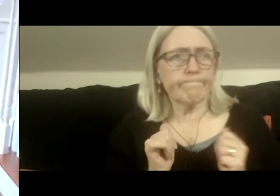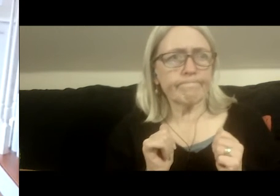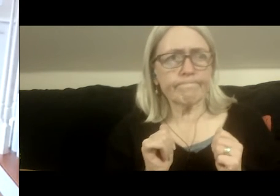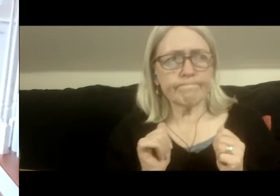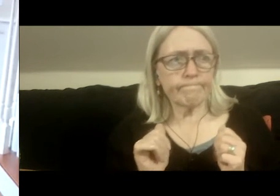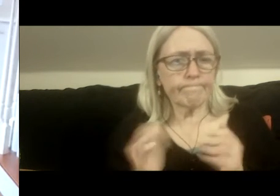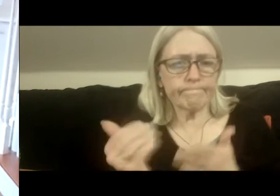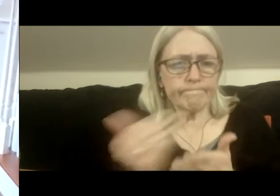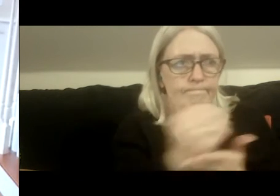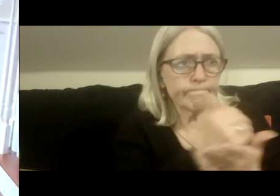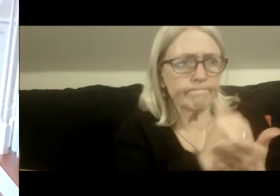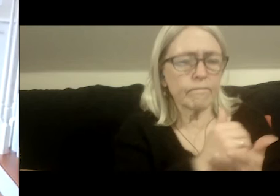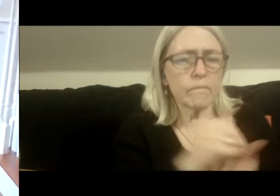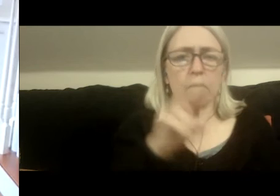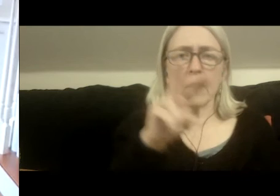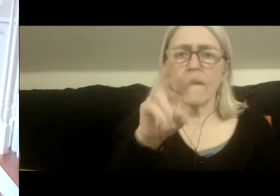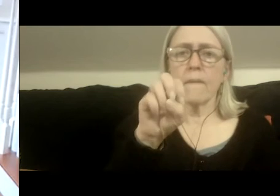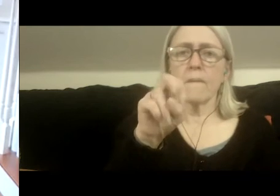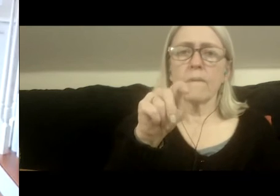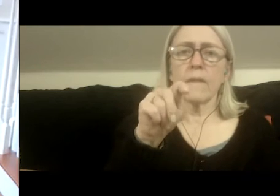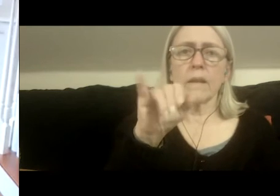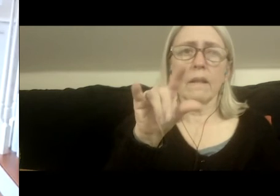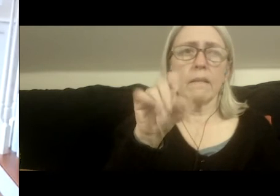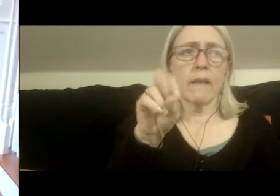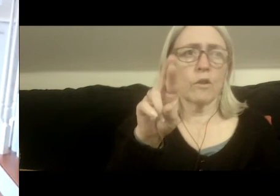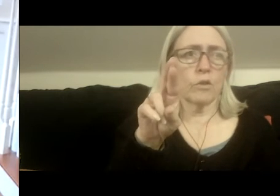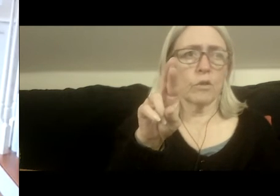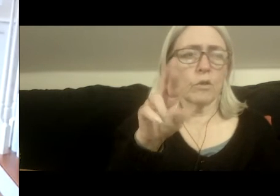at a time when that equipment was in very short supply.